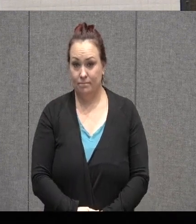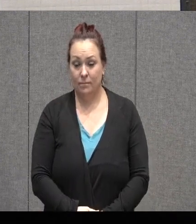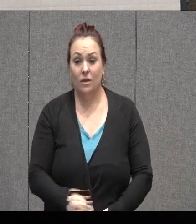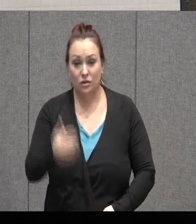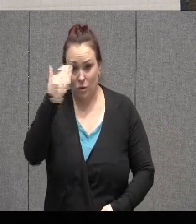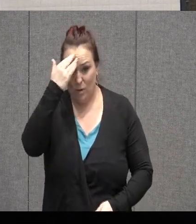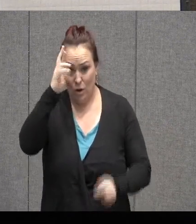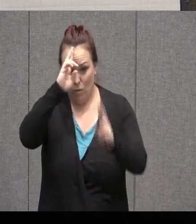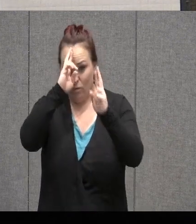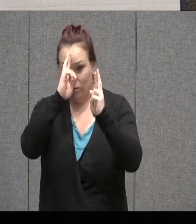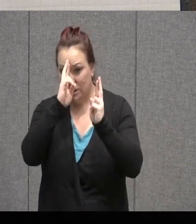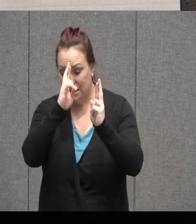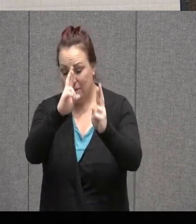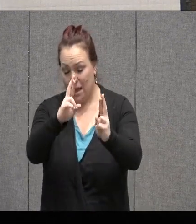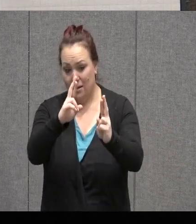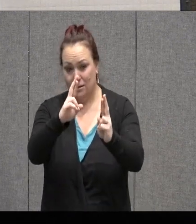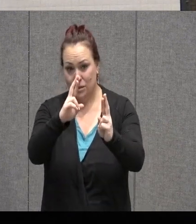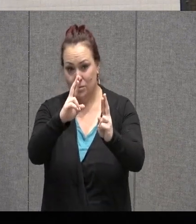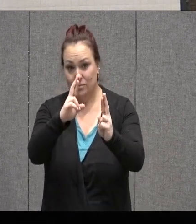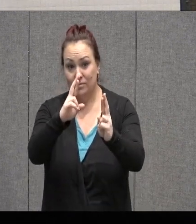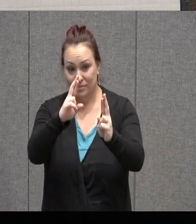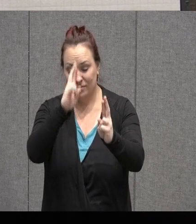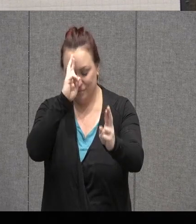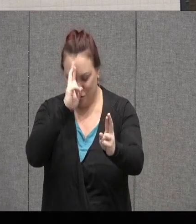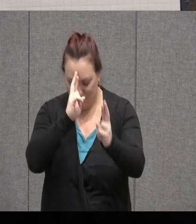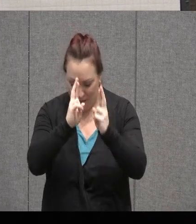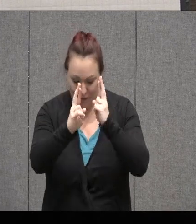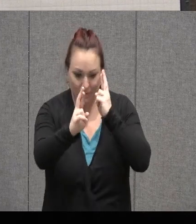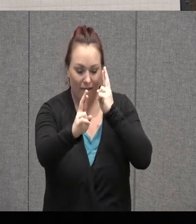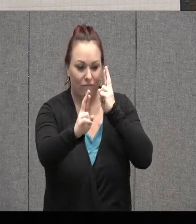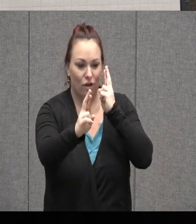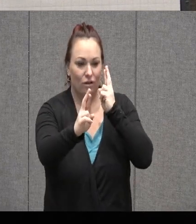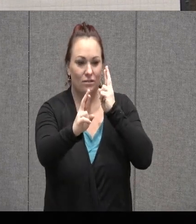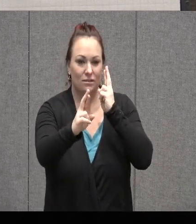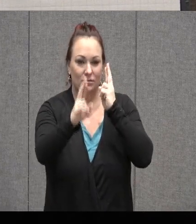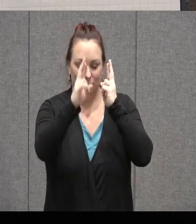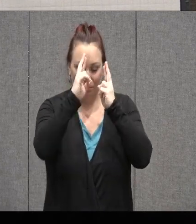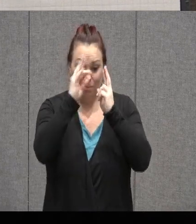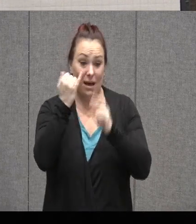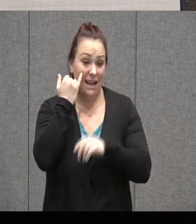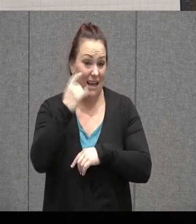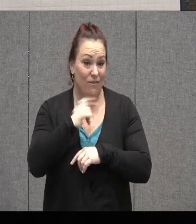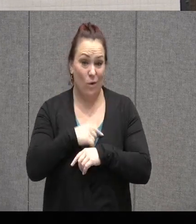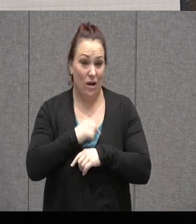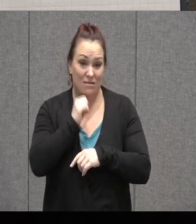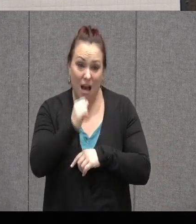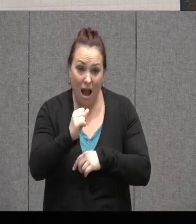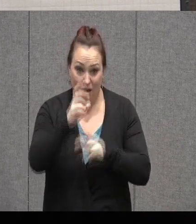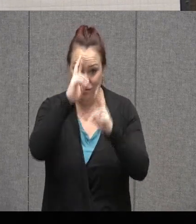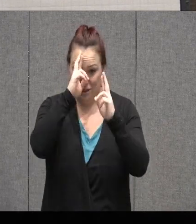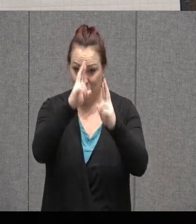So, we know what respect is. Right? We're being respectful. But if we're disrespectful to our parents,